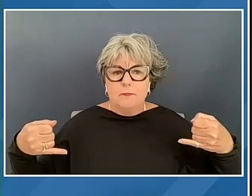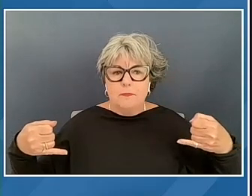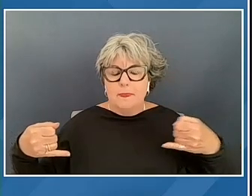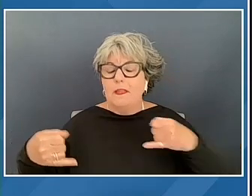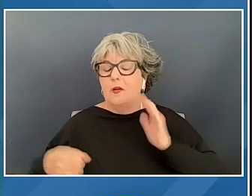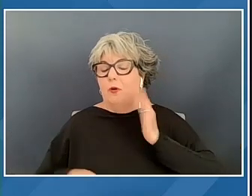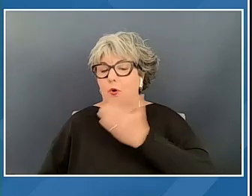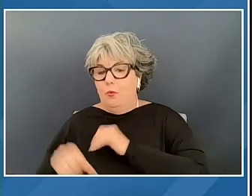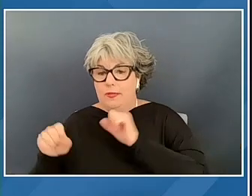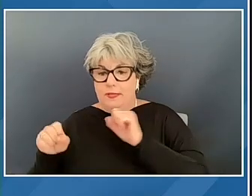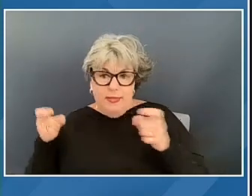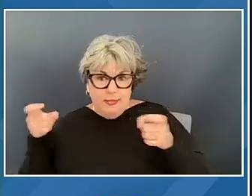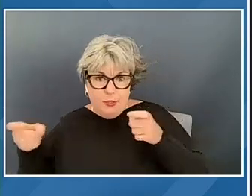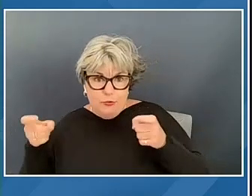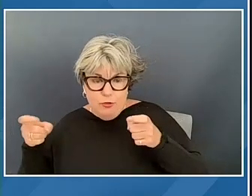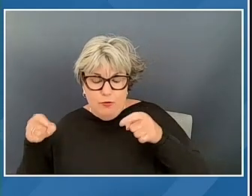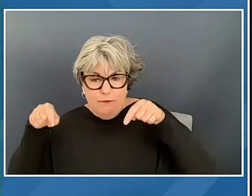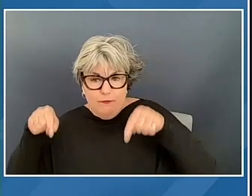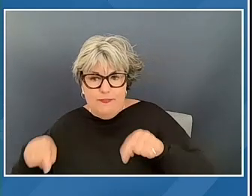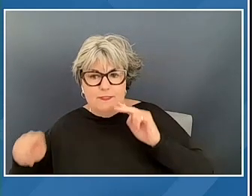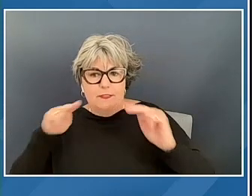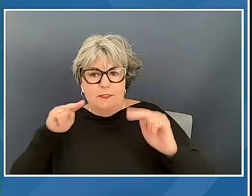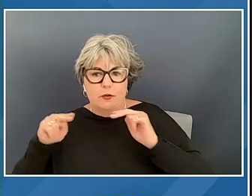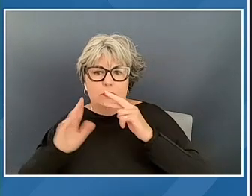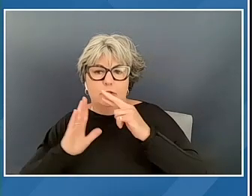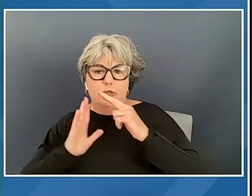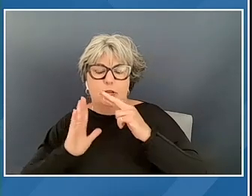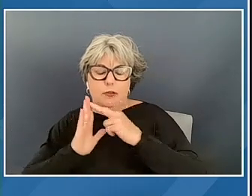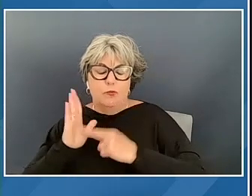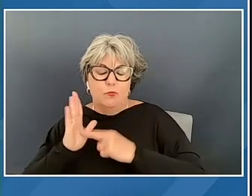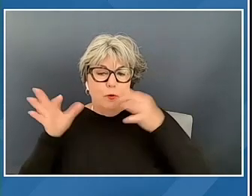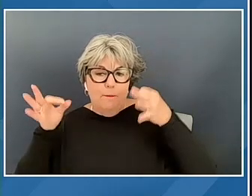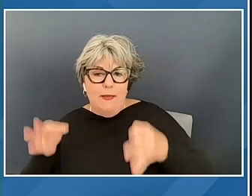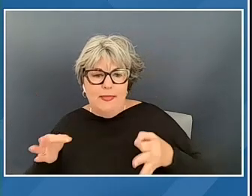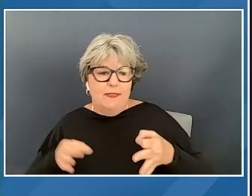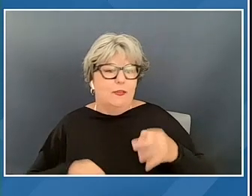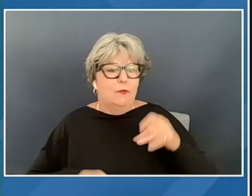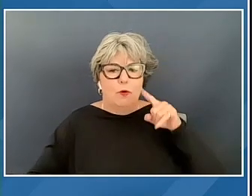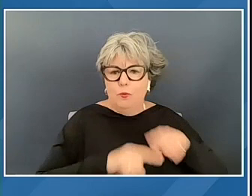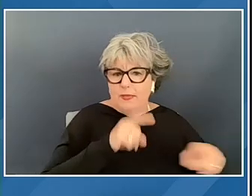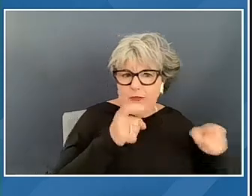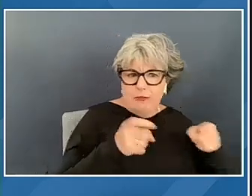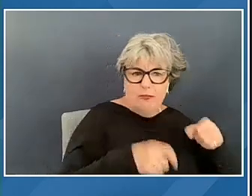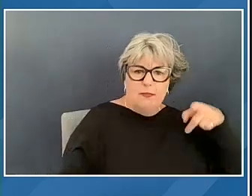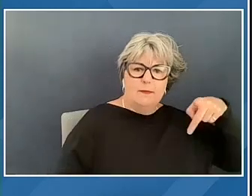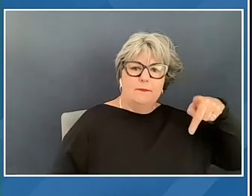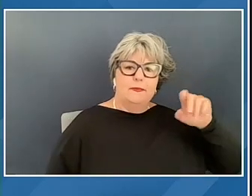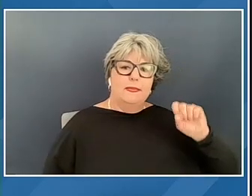this negotiated rulemaking and what is not . PSLF is not going to be opened up for